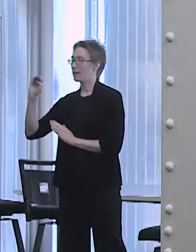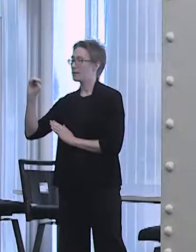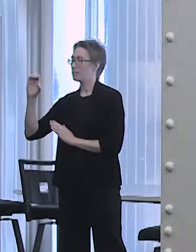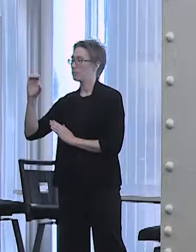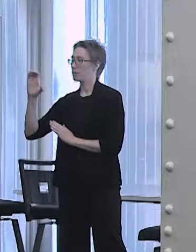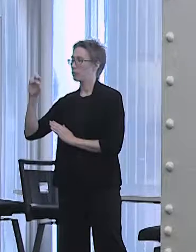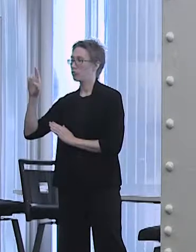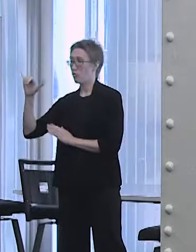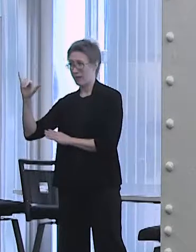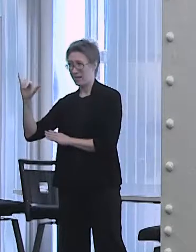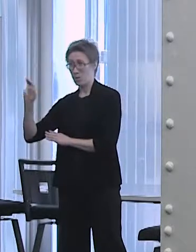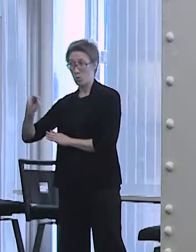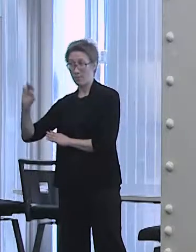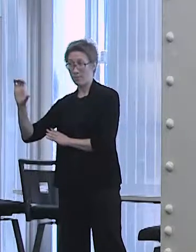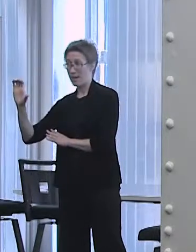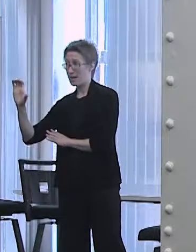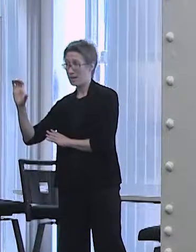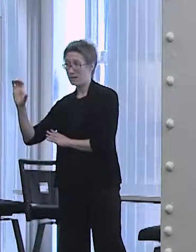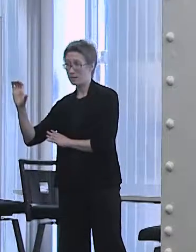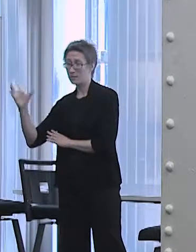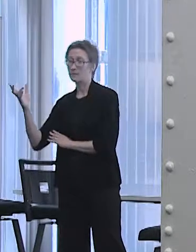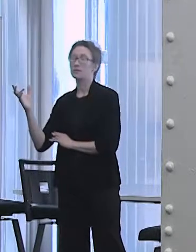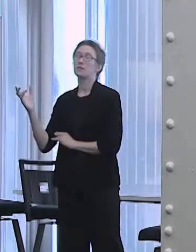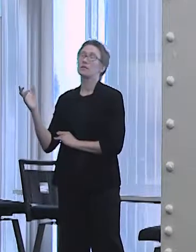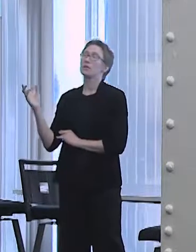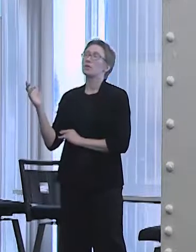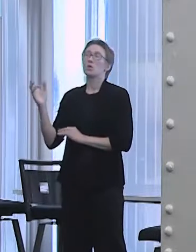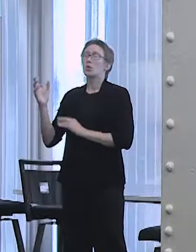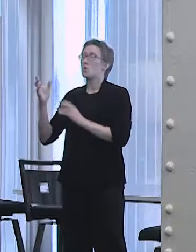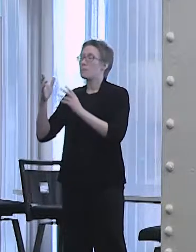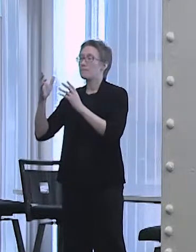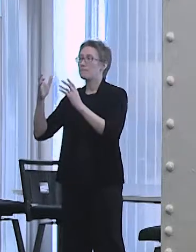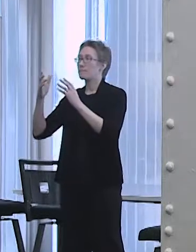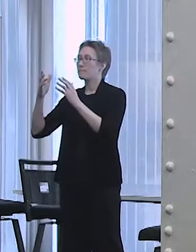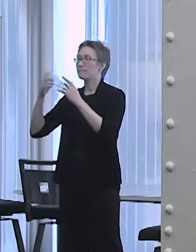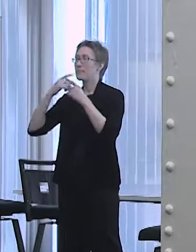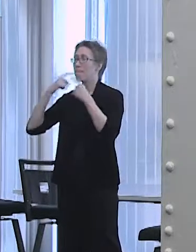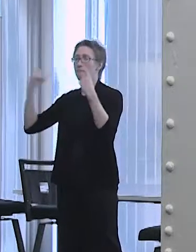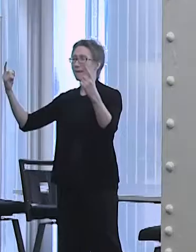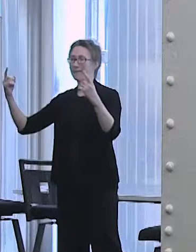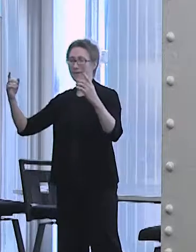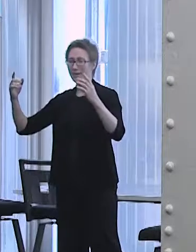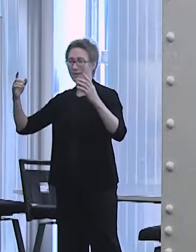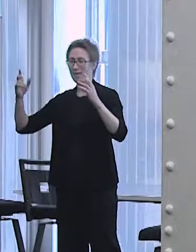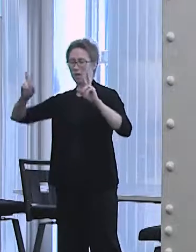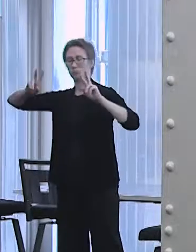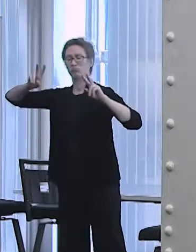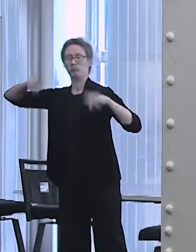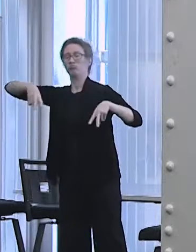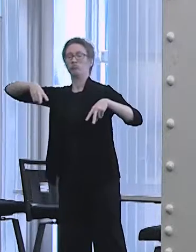And pundits demonizing us, and acting as though we're the next coming of Satan. I've been estranged from my religious,